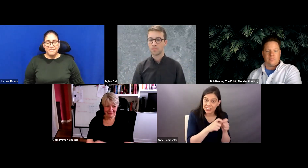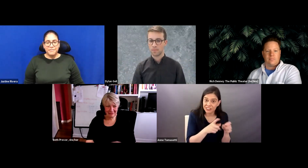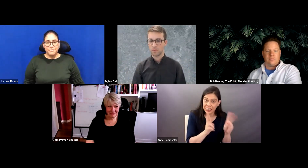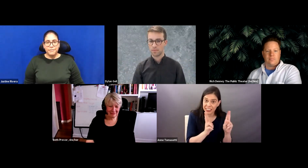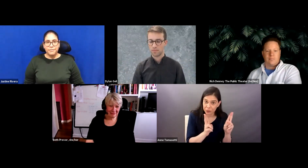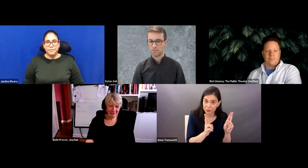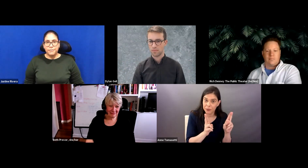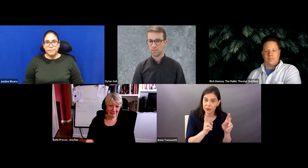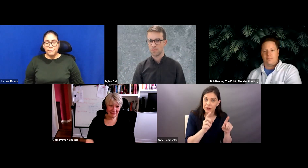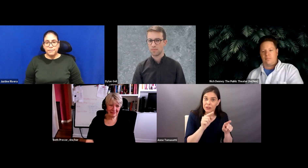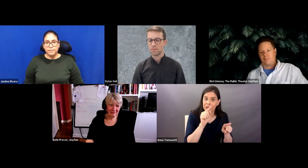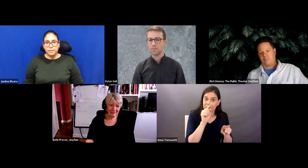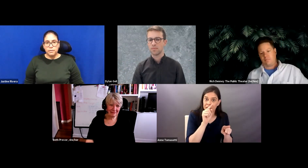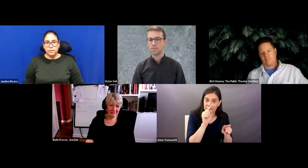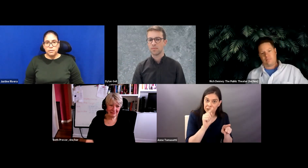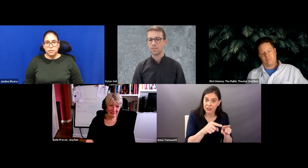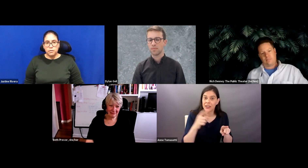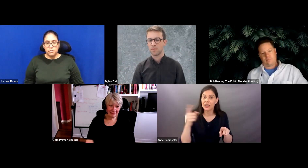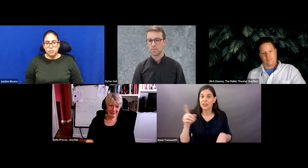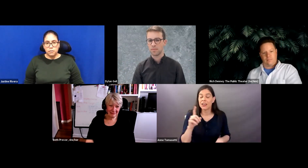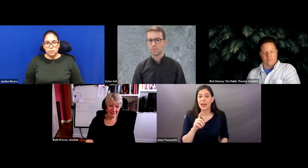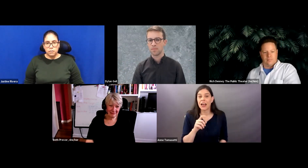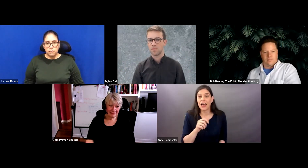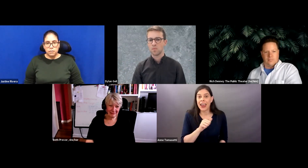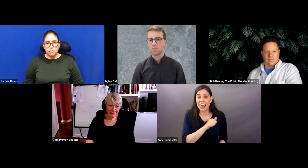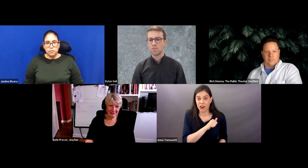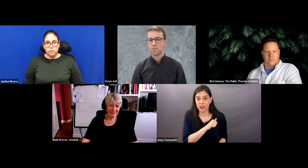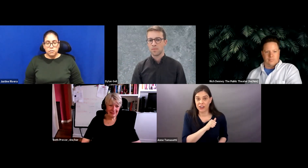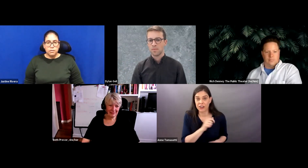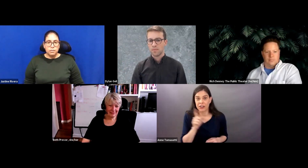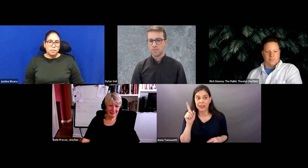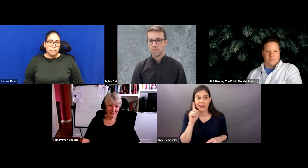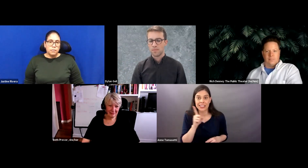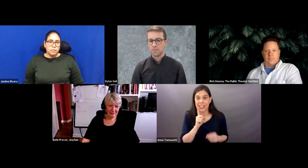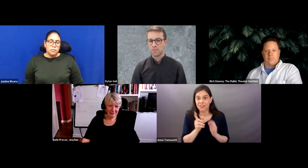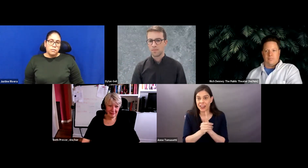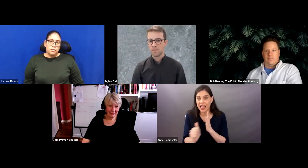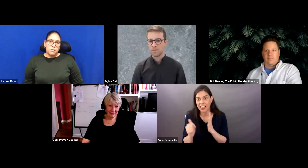This is Anne. Sure, I think with this specific clip, Aaron, who